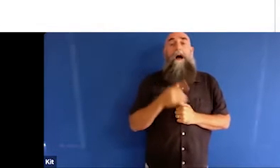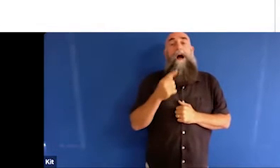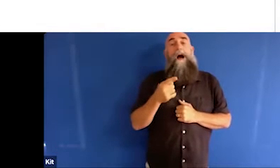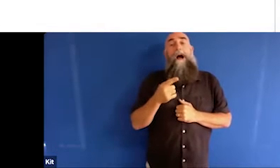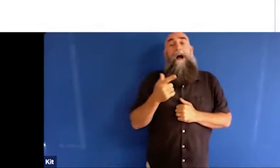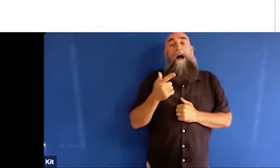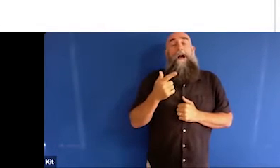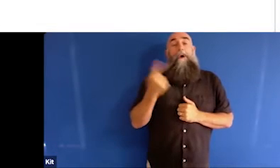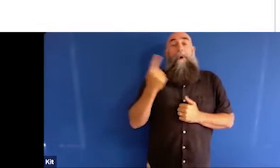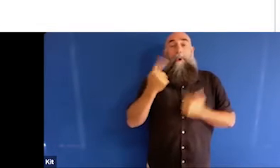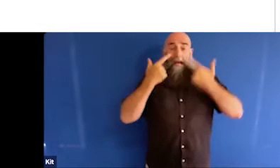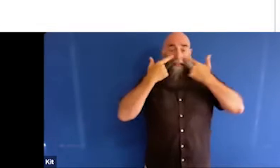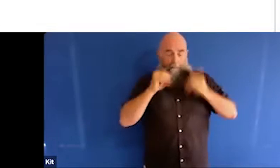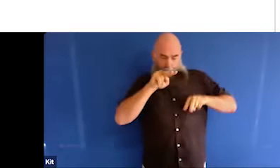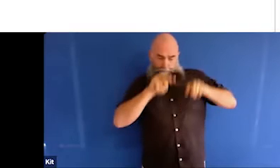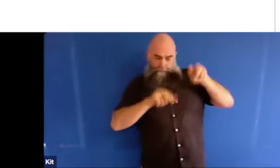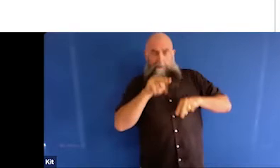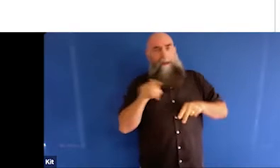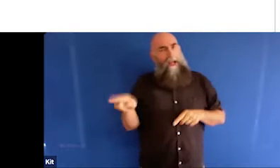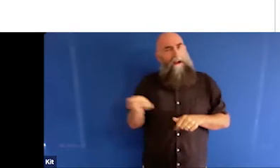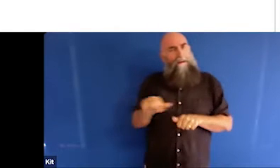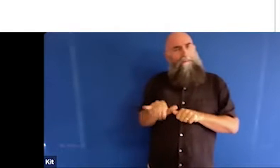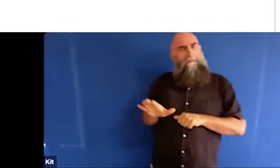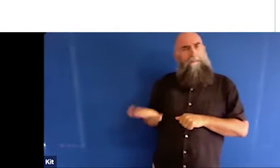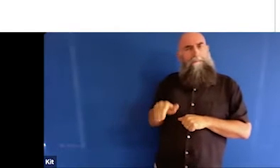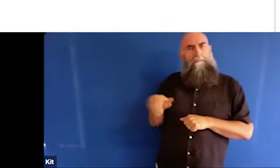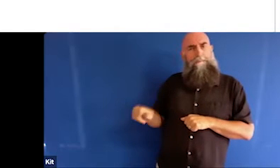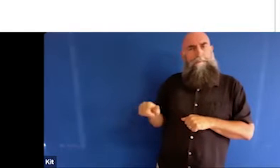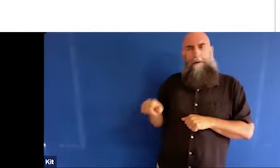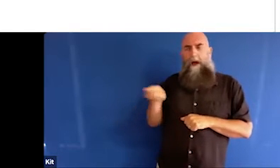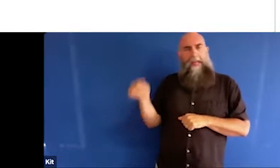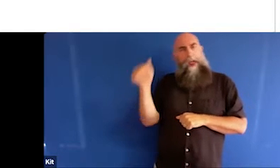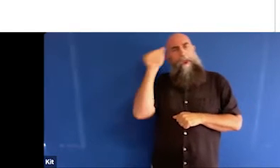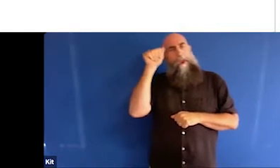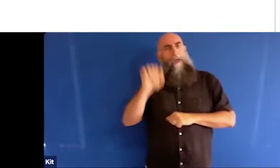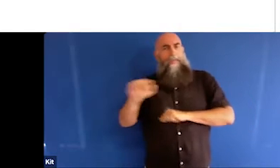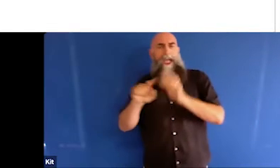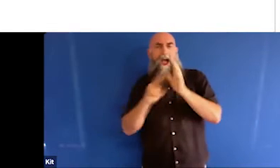artform and their assessment of your work strongly considers their assessment of your outcome.